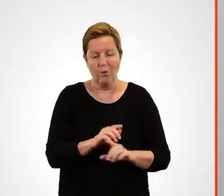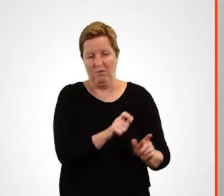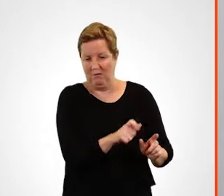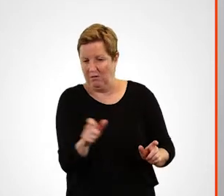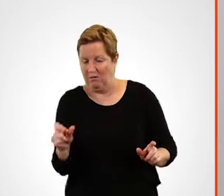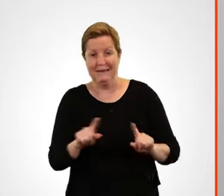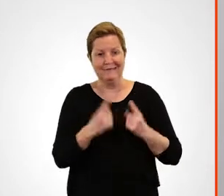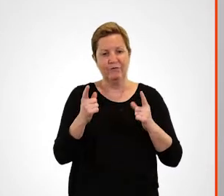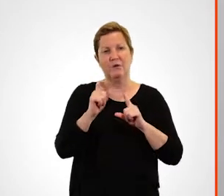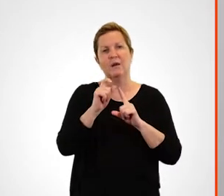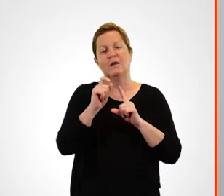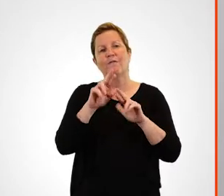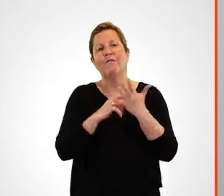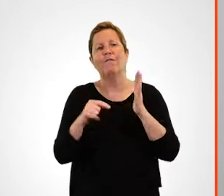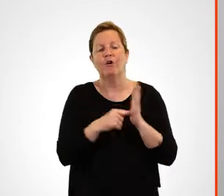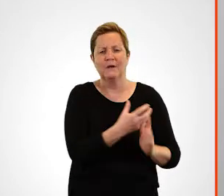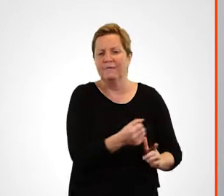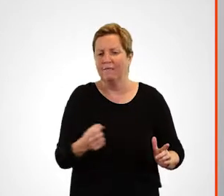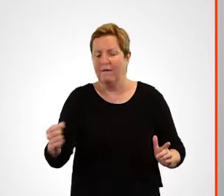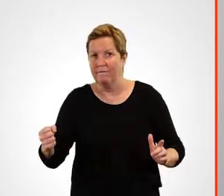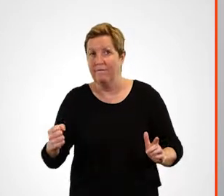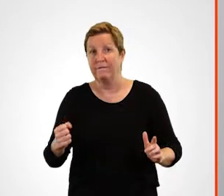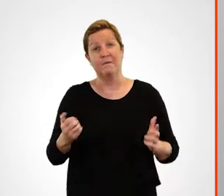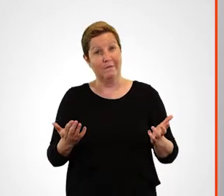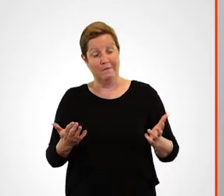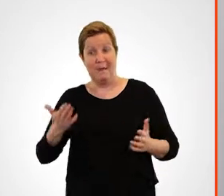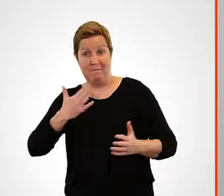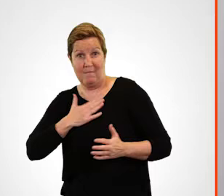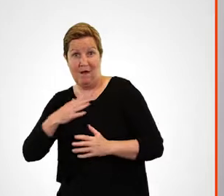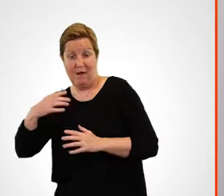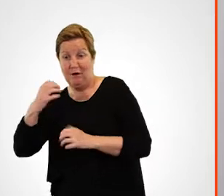And what my grandchild had been able to do after the first several pages